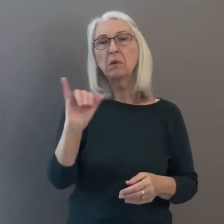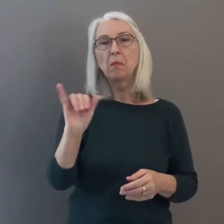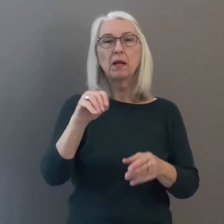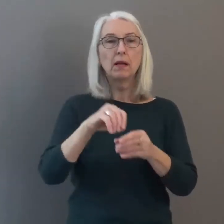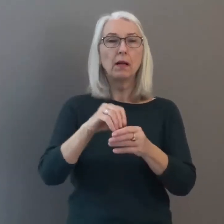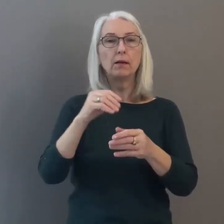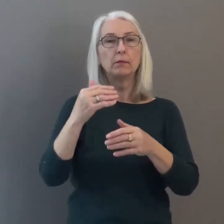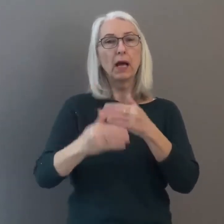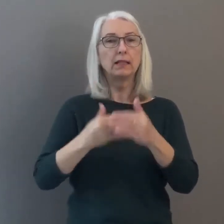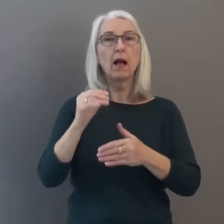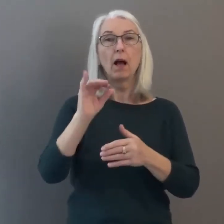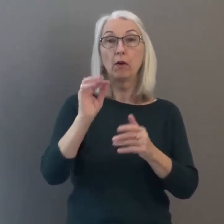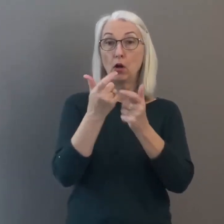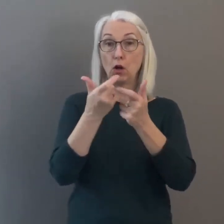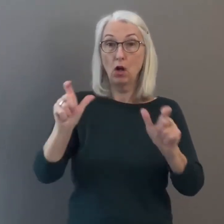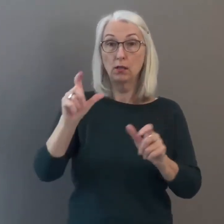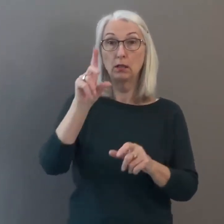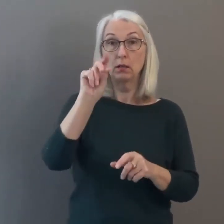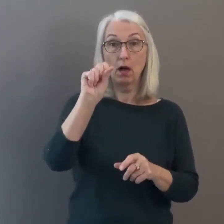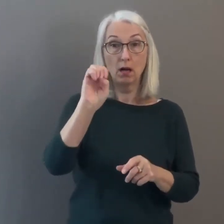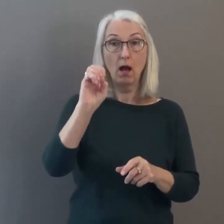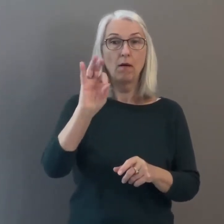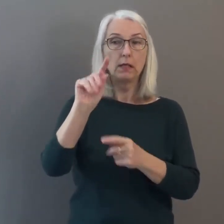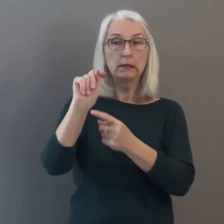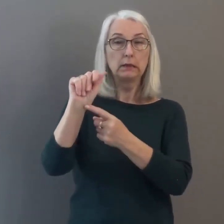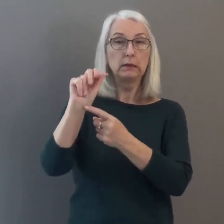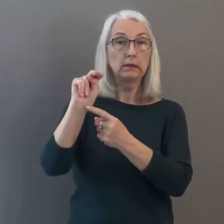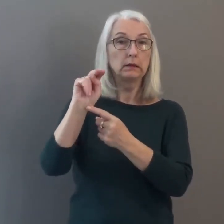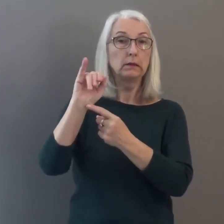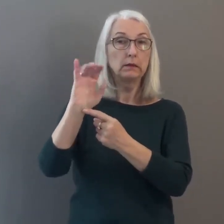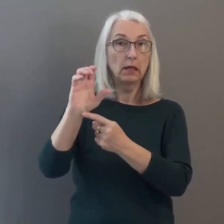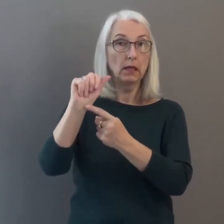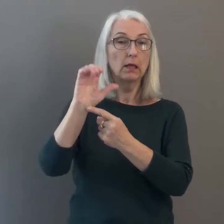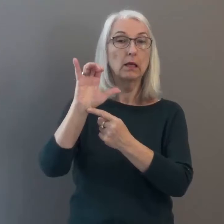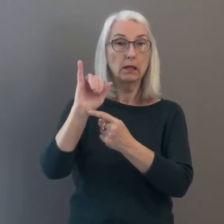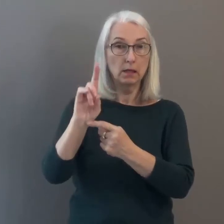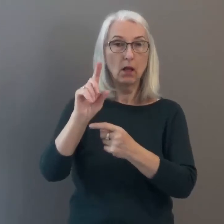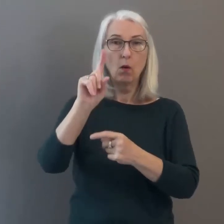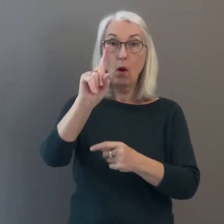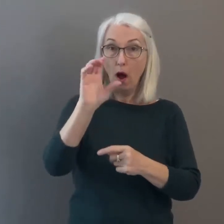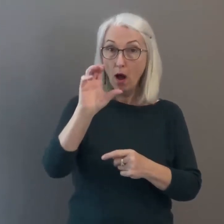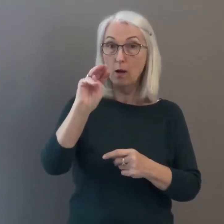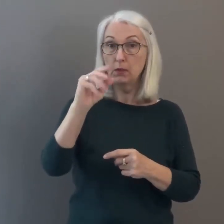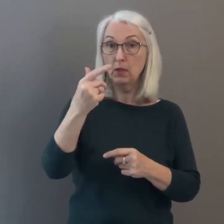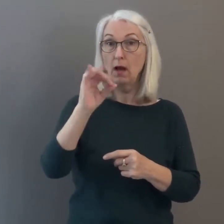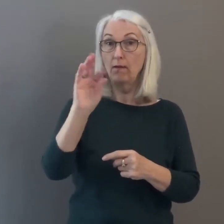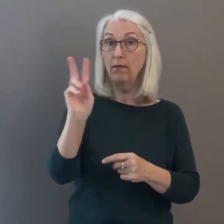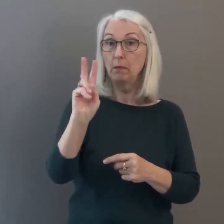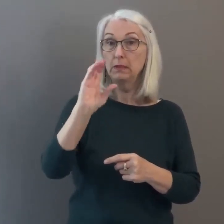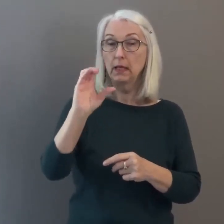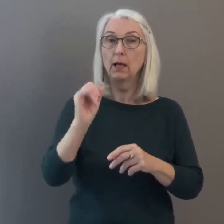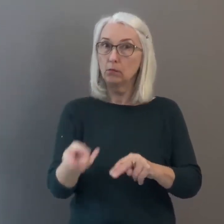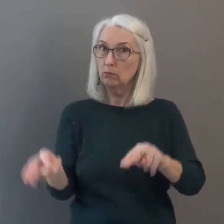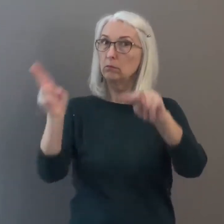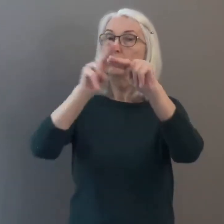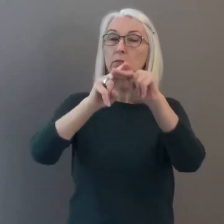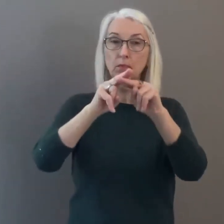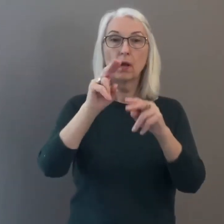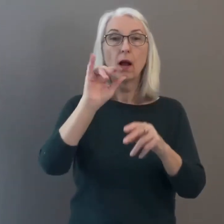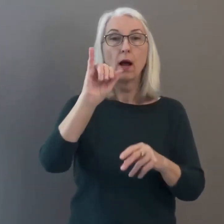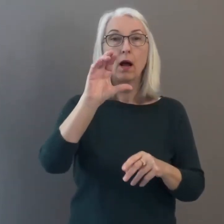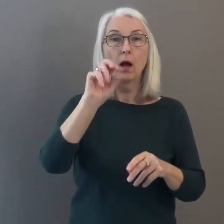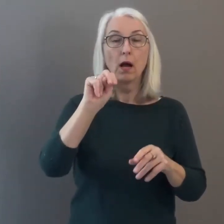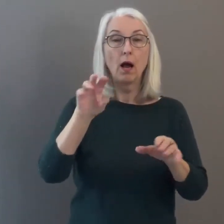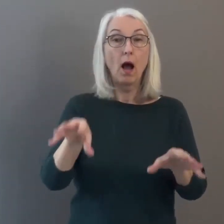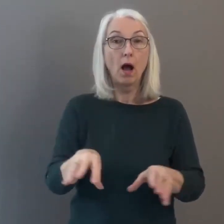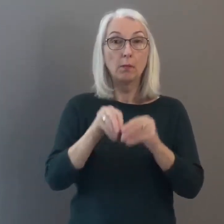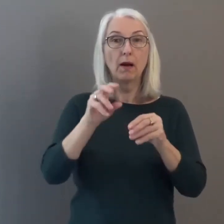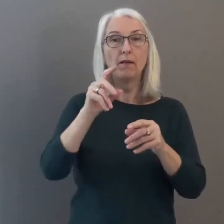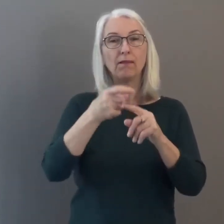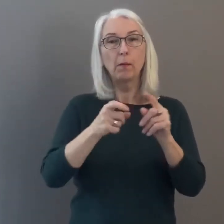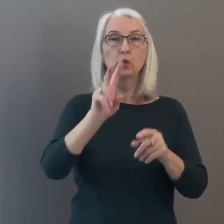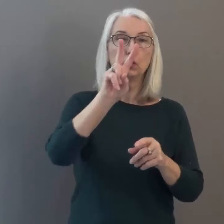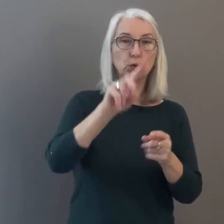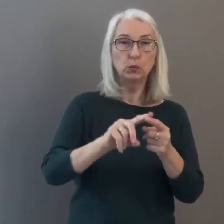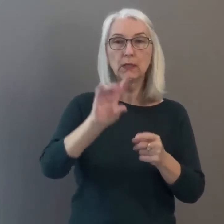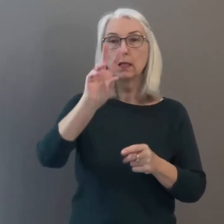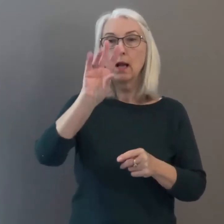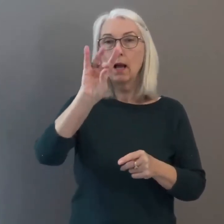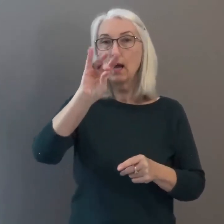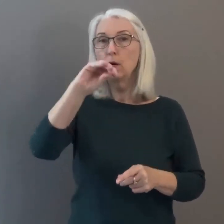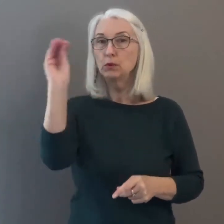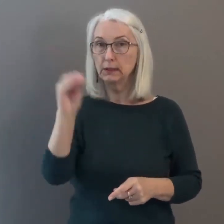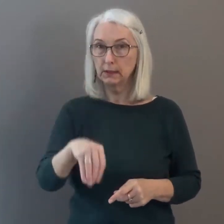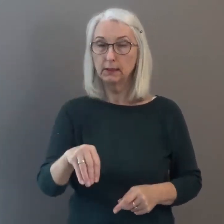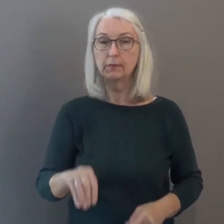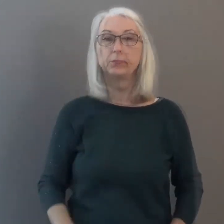Similarly, in the presence of a large dose of tannic acid, 100 mg of vitamin C increased iron absorption from 2 to 8%.